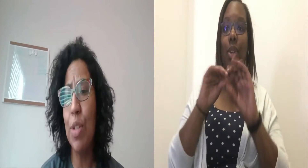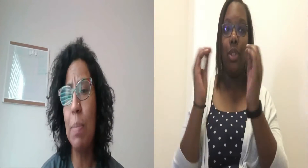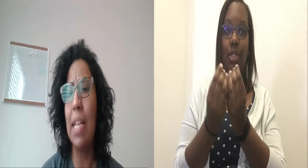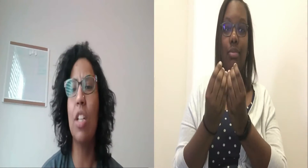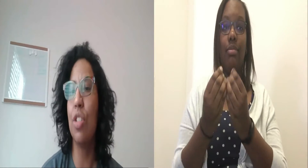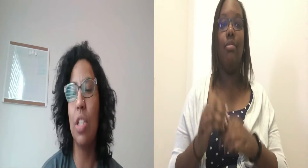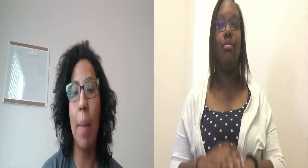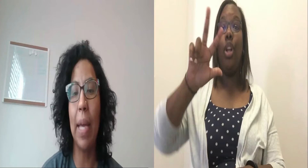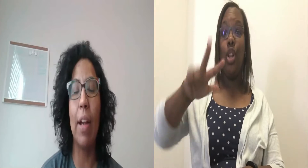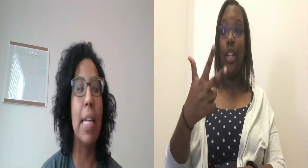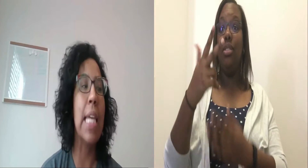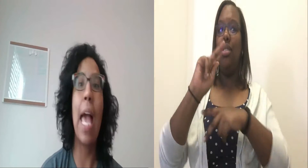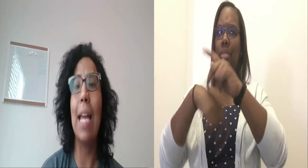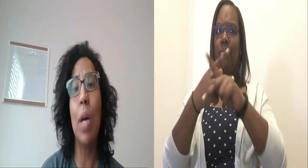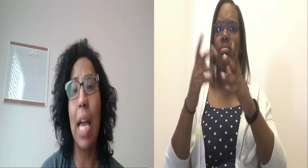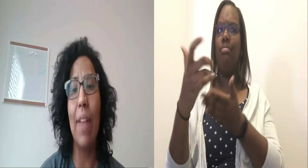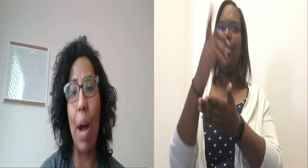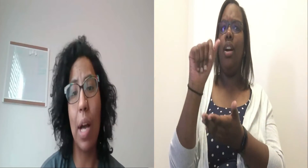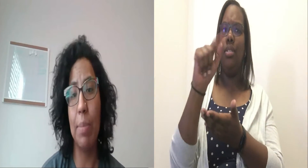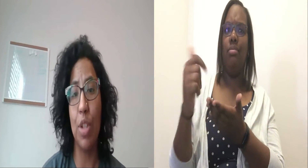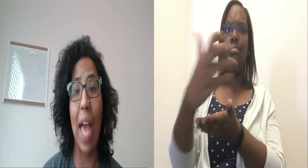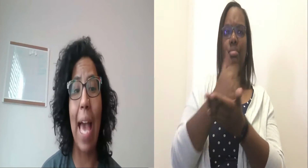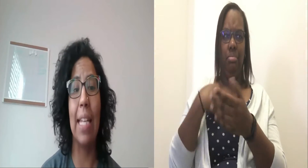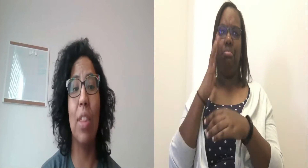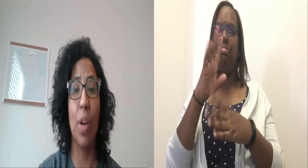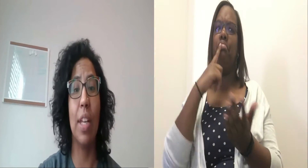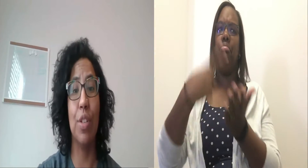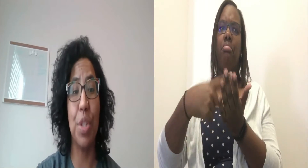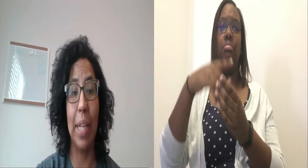spending on certain topic areas and what kind of outcomes you've had in the work that you're doing.